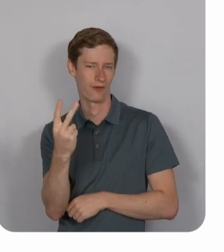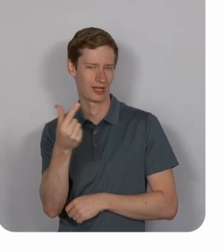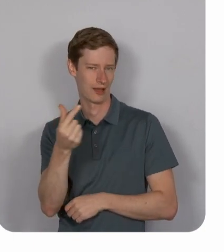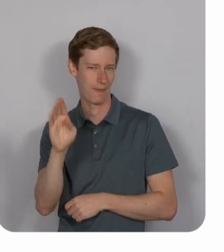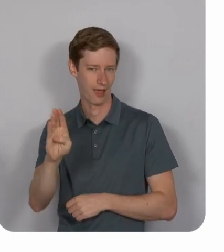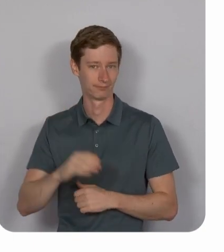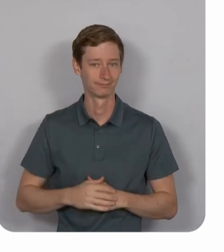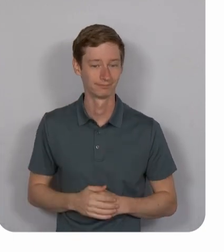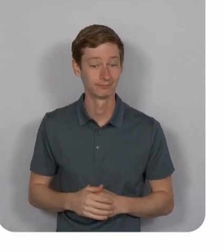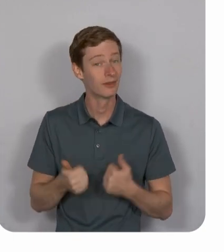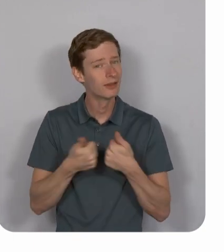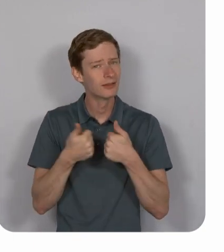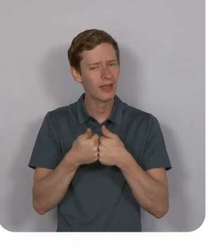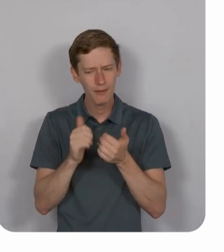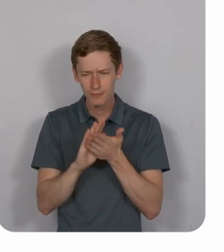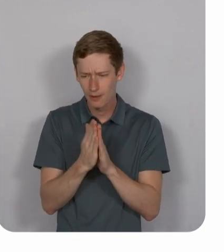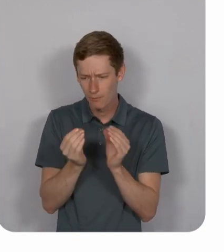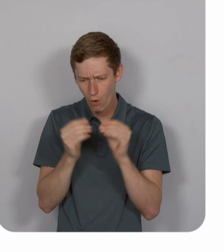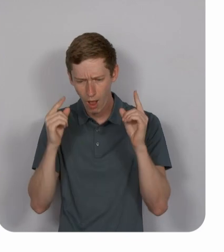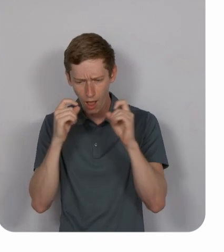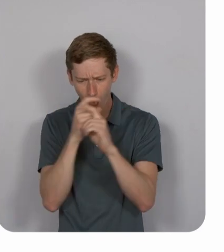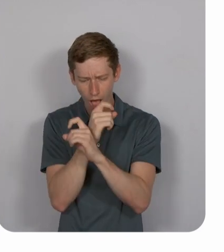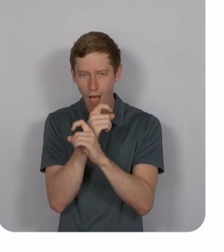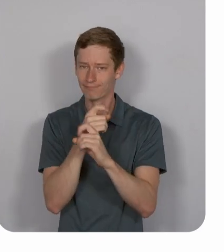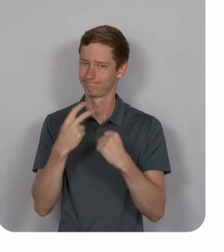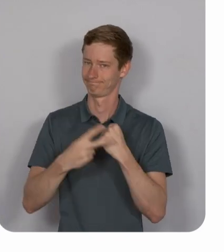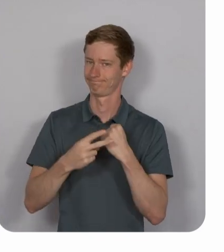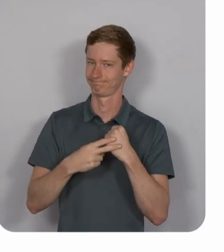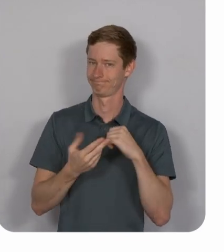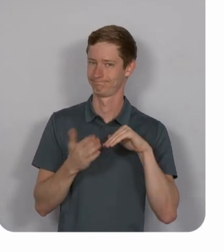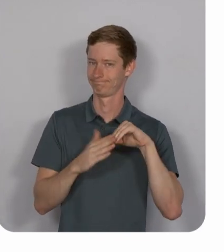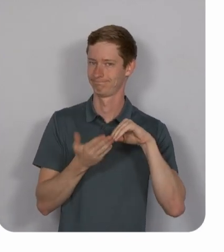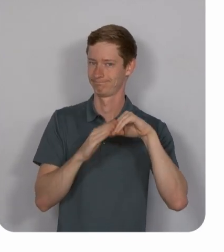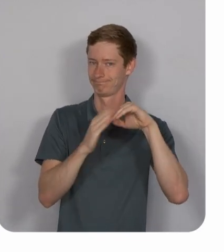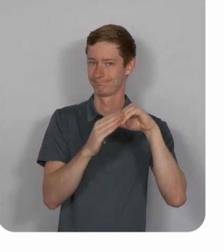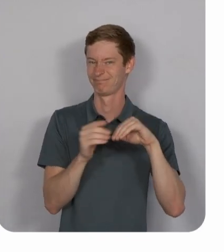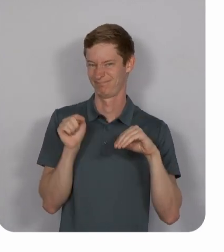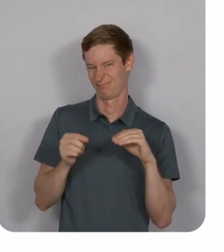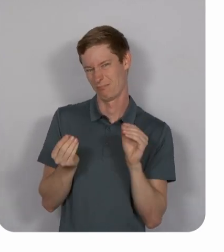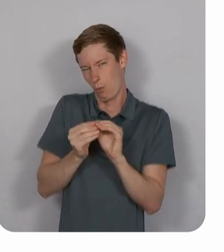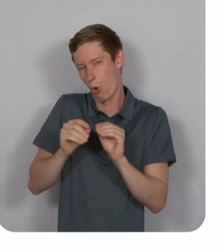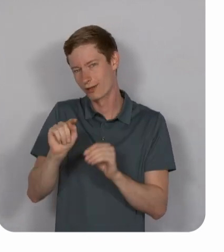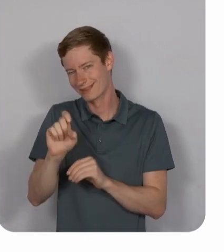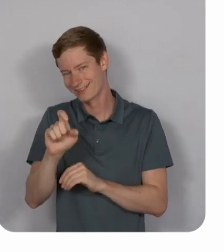As games get larger and more complex, like with higher resolution textures, they'll consume more space.